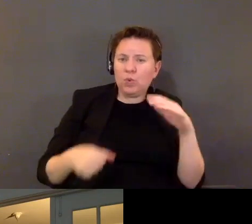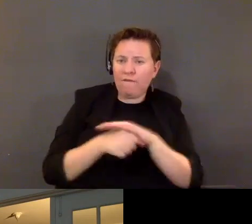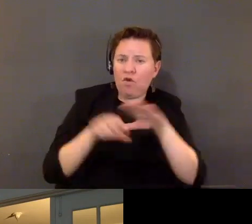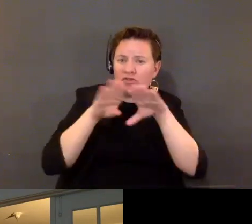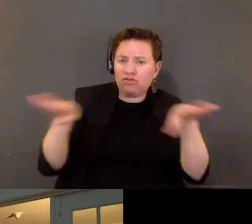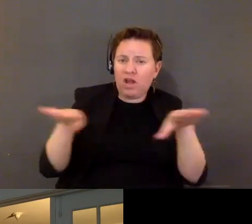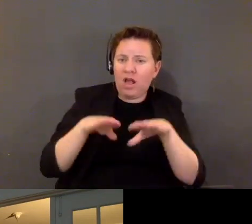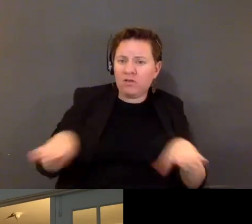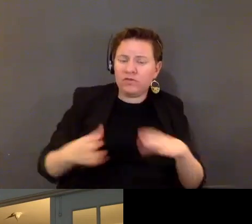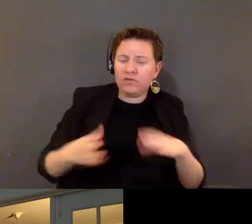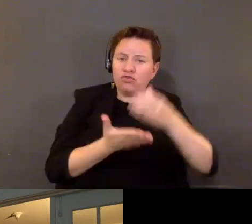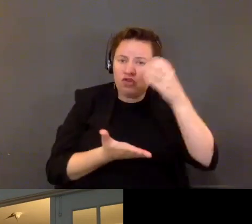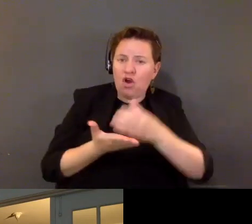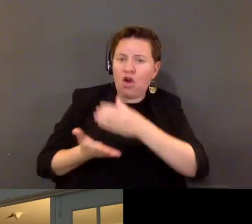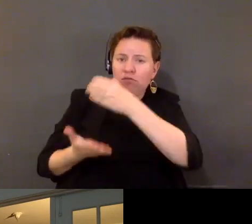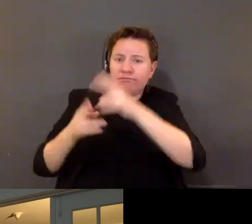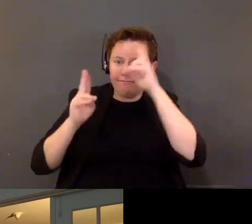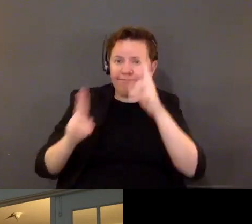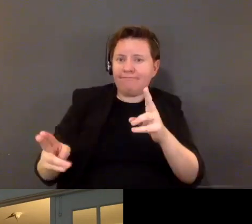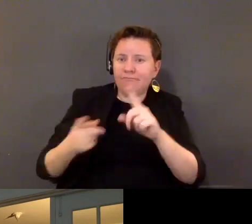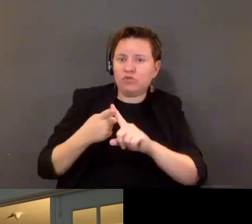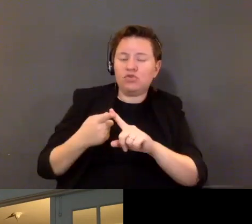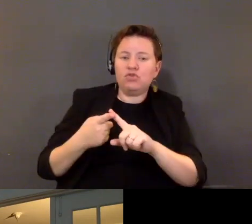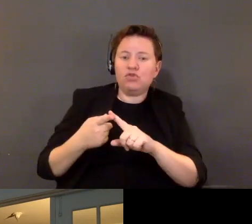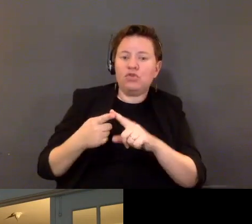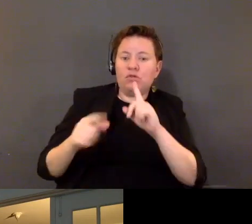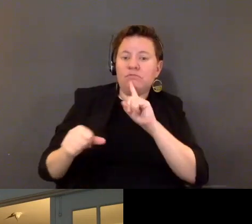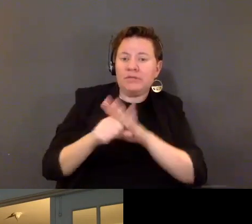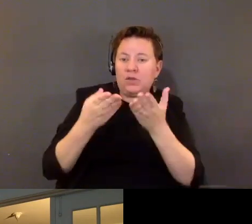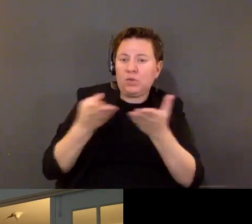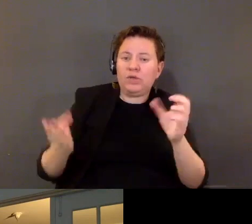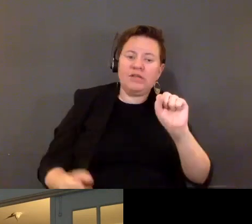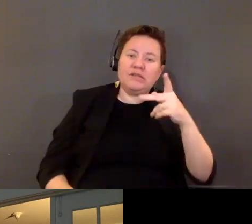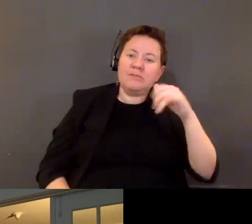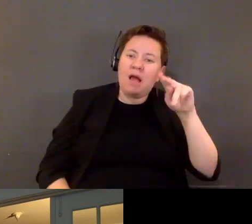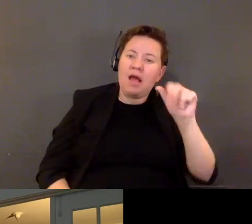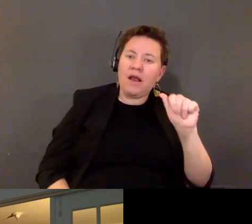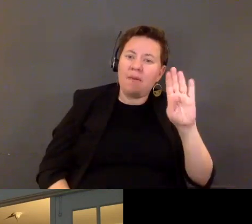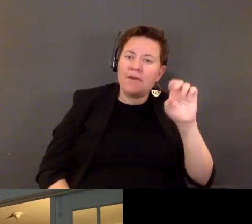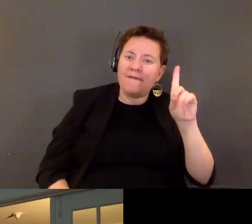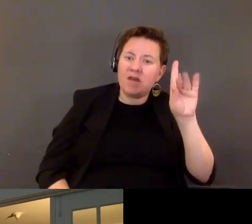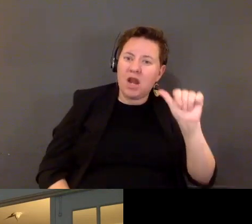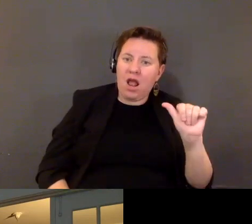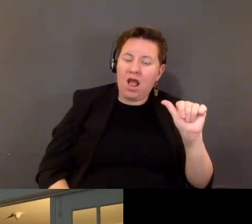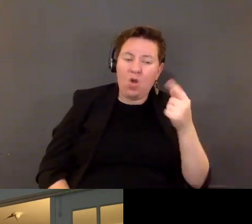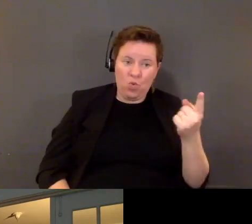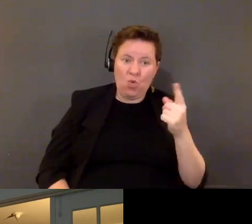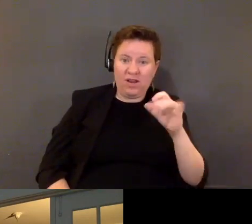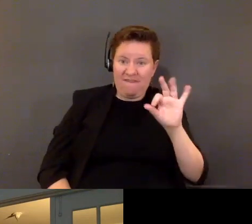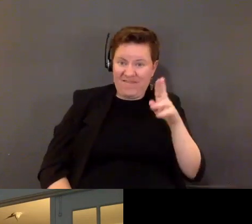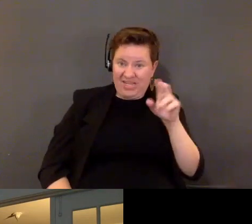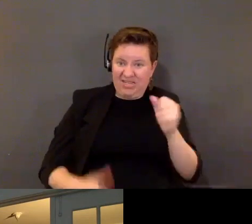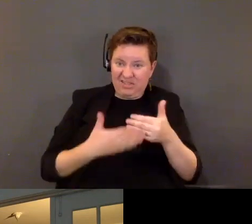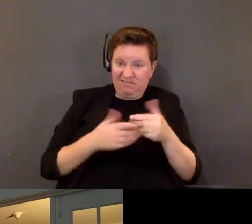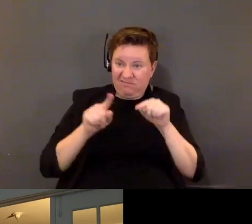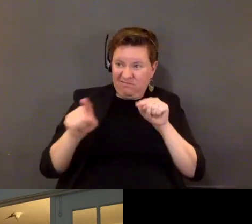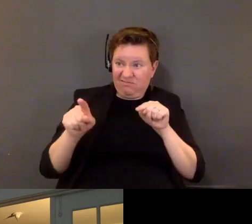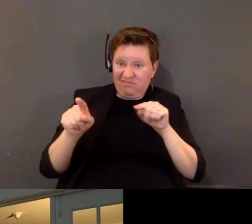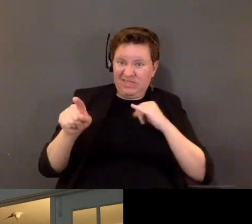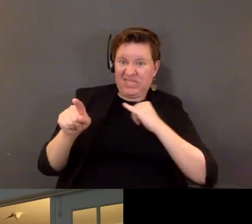jars dedicated to spina bifida one fetus had my precise version spina bifida lipomyelomeningocele